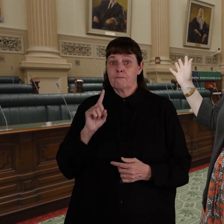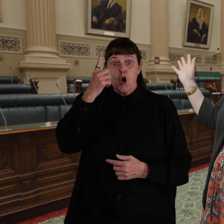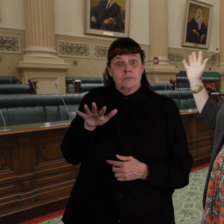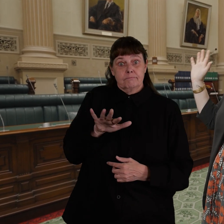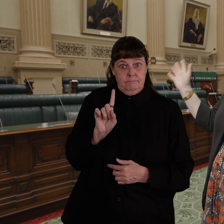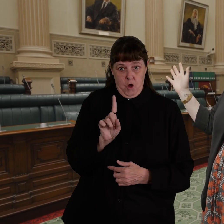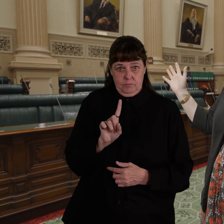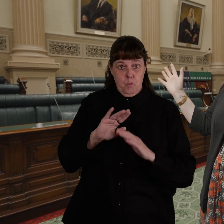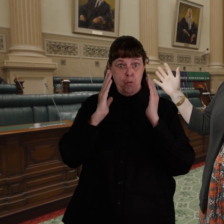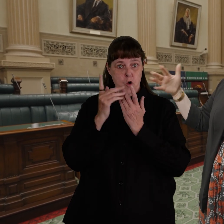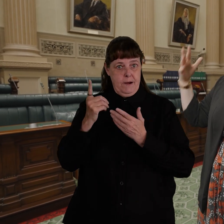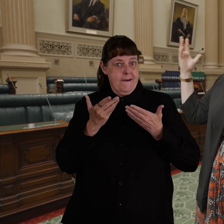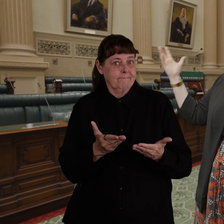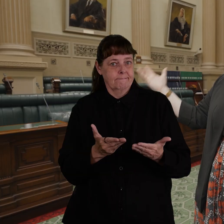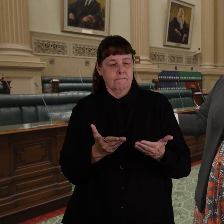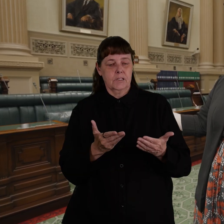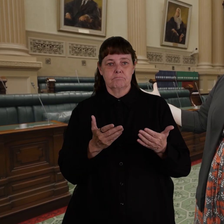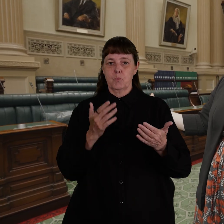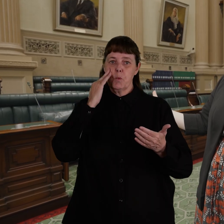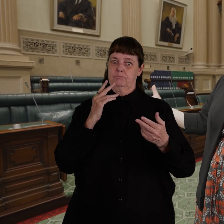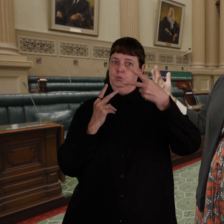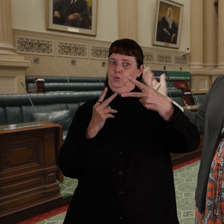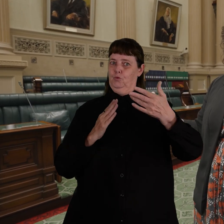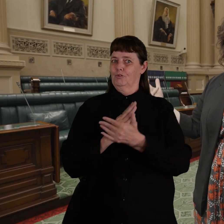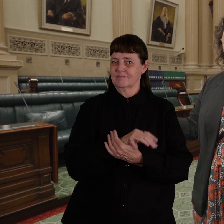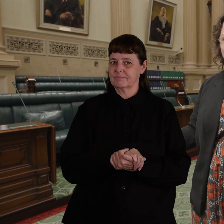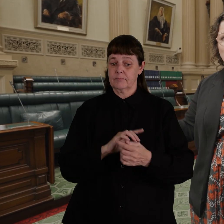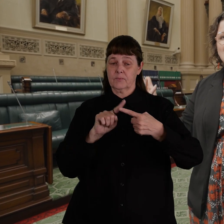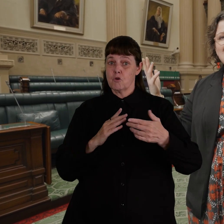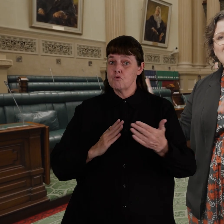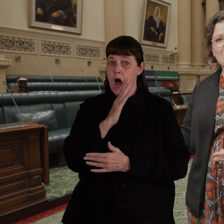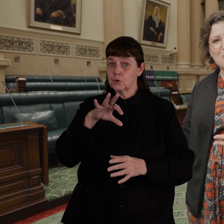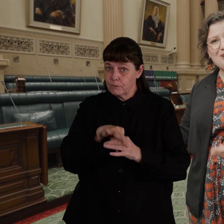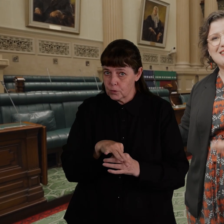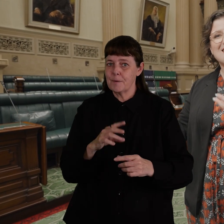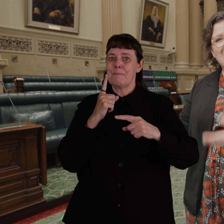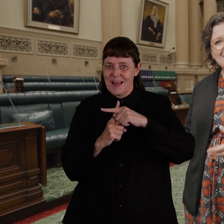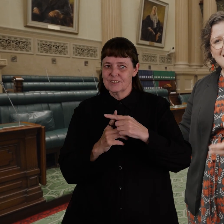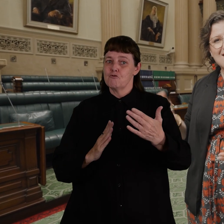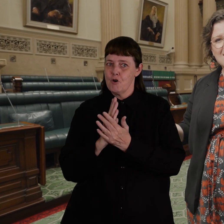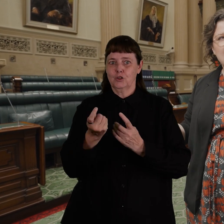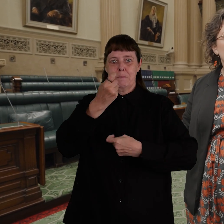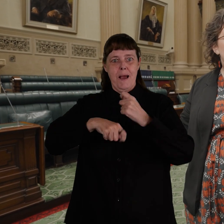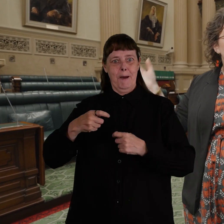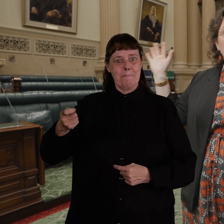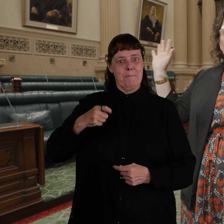of the House of Assembly is a reflection of women's achievements in the law since 1894.